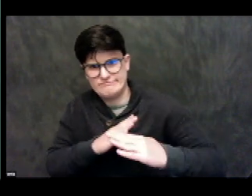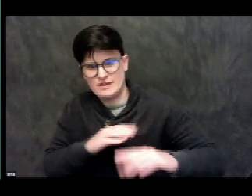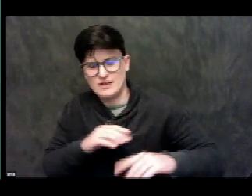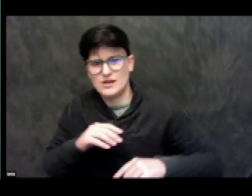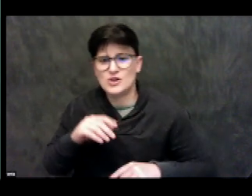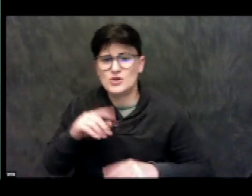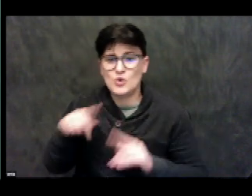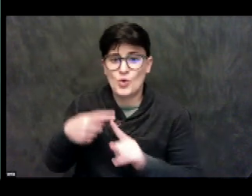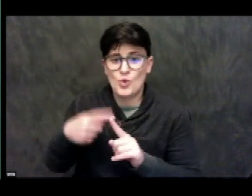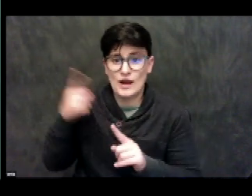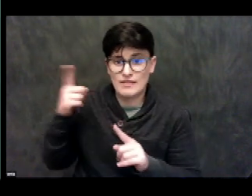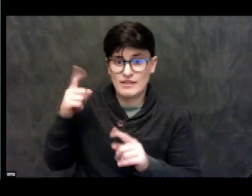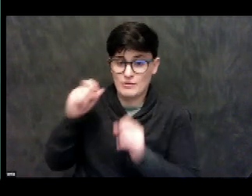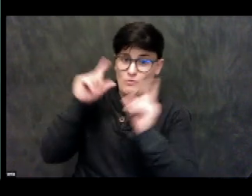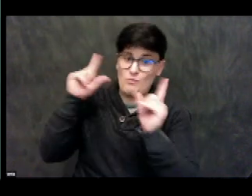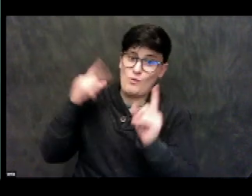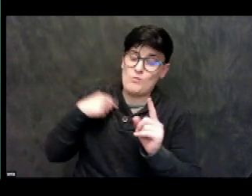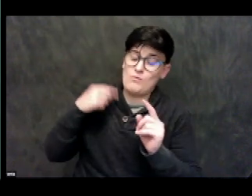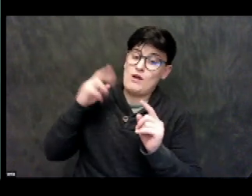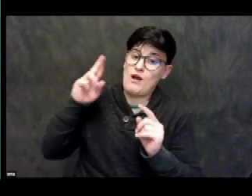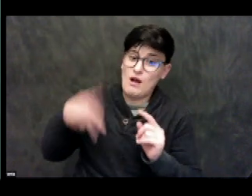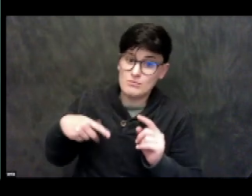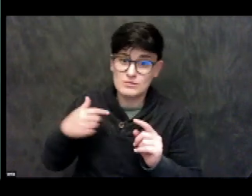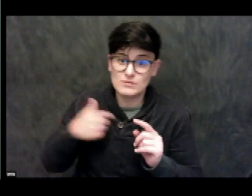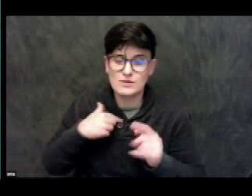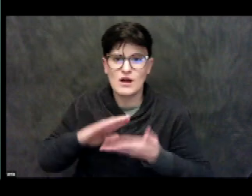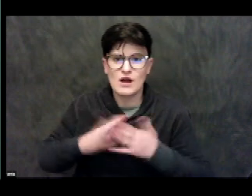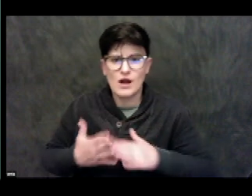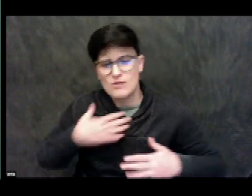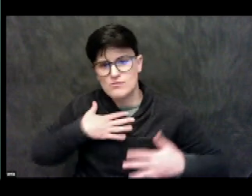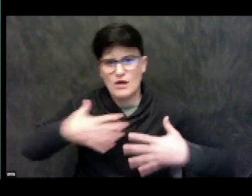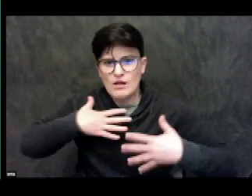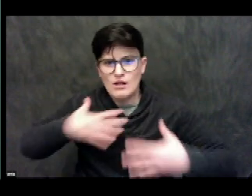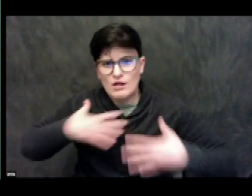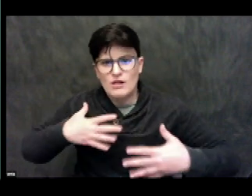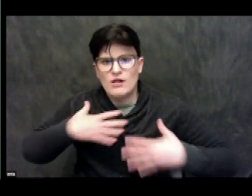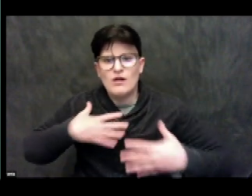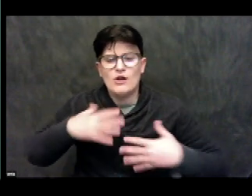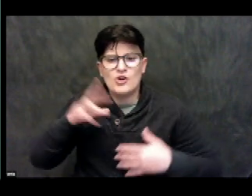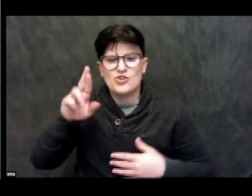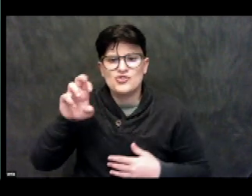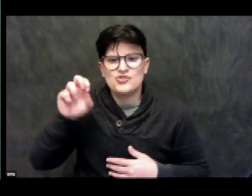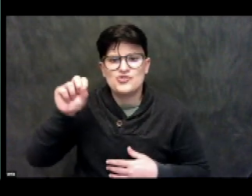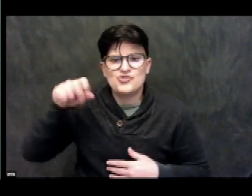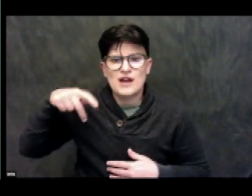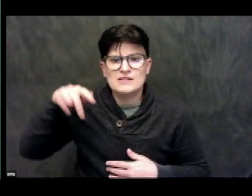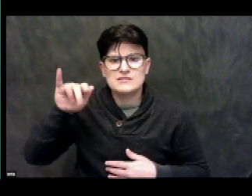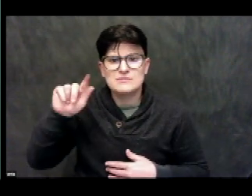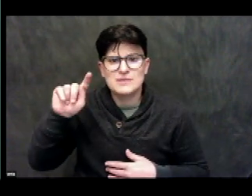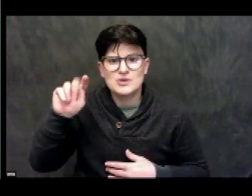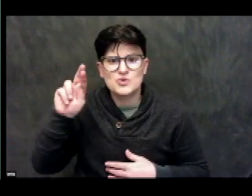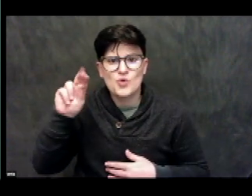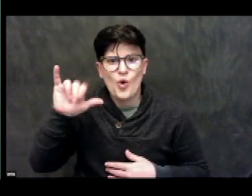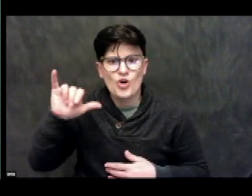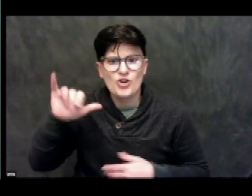I went into respiratory distress. Fortunately, I don't know how long I was in distress.